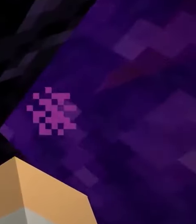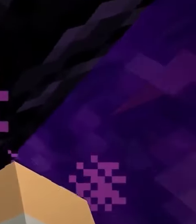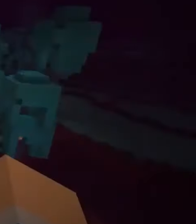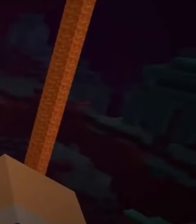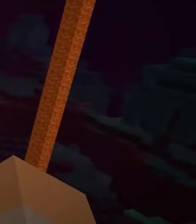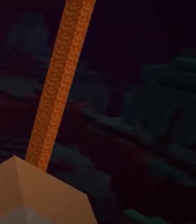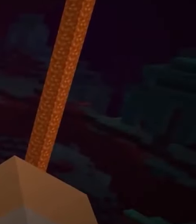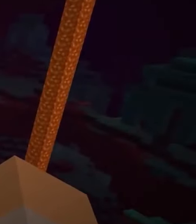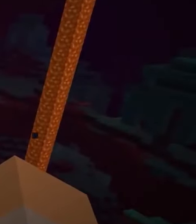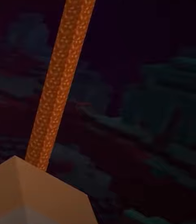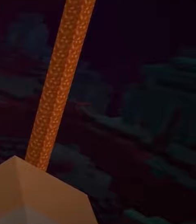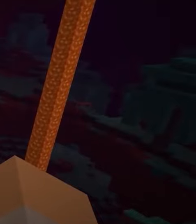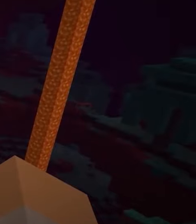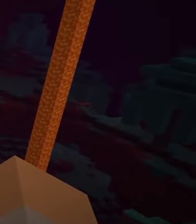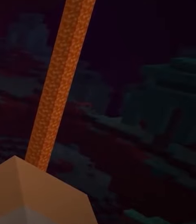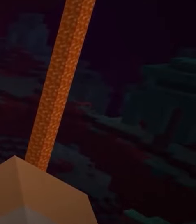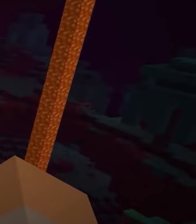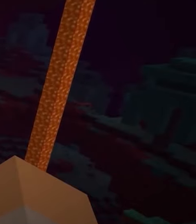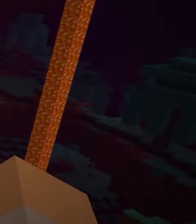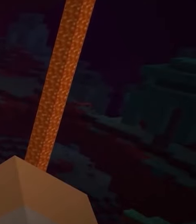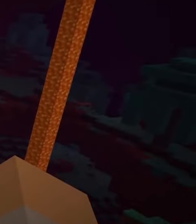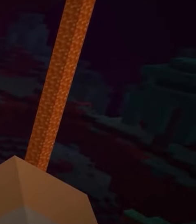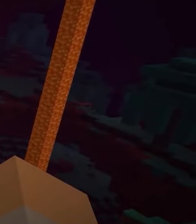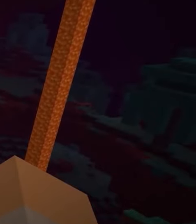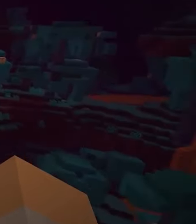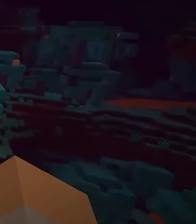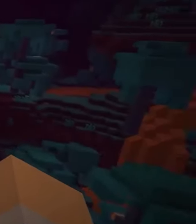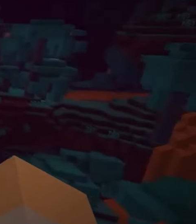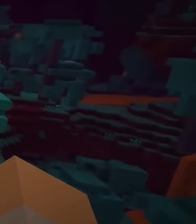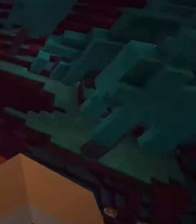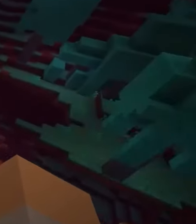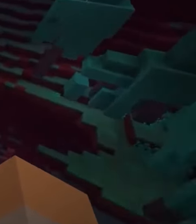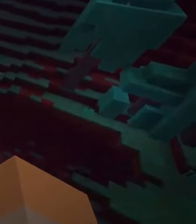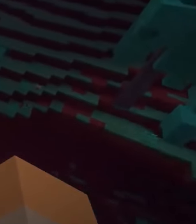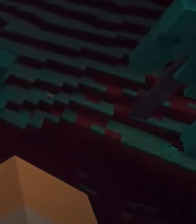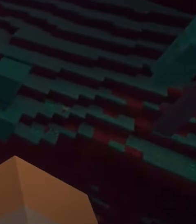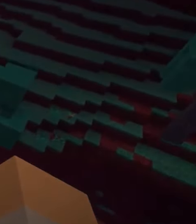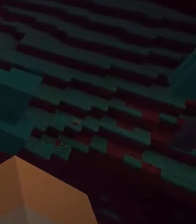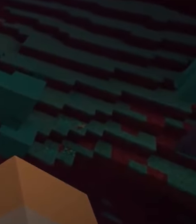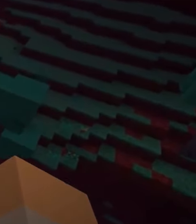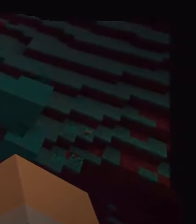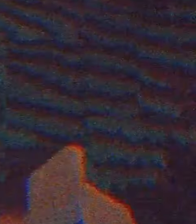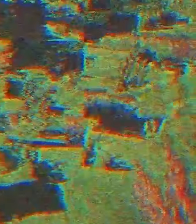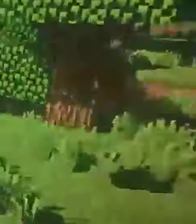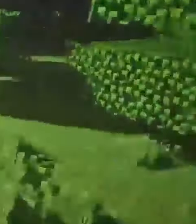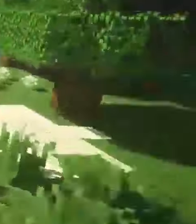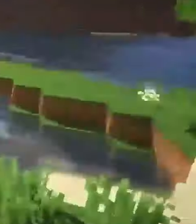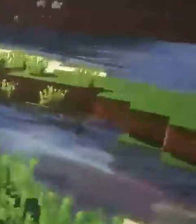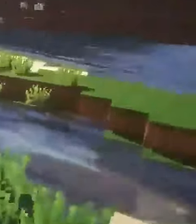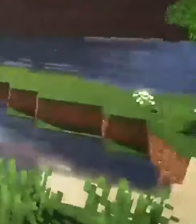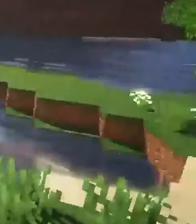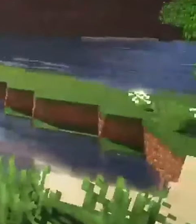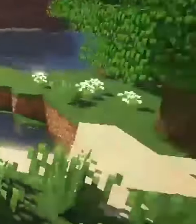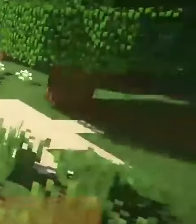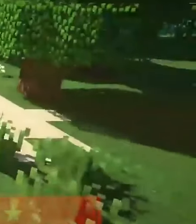THE LITTLE BEASTS ARE THERE. A NEW ANIMAL.